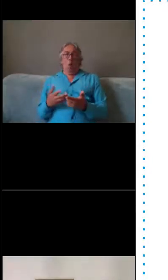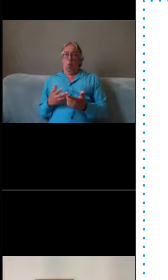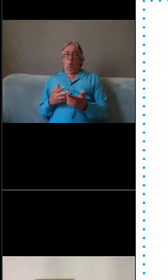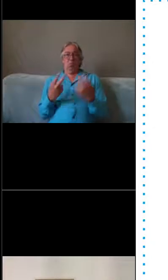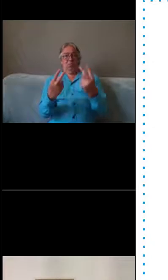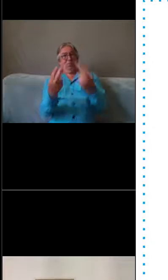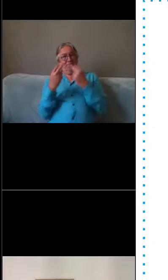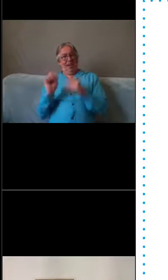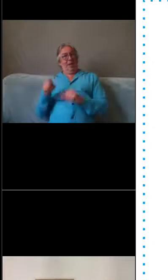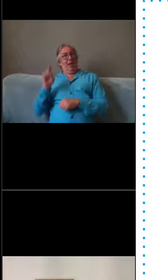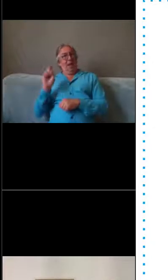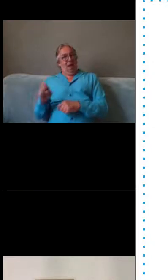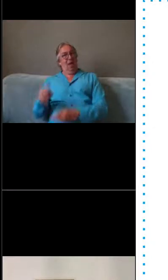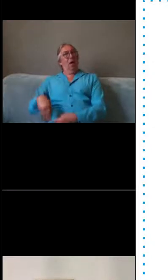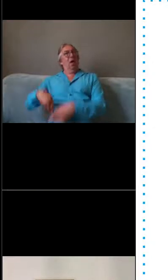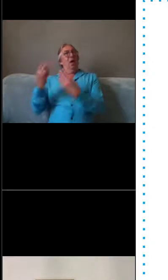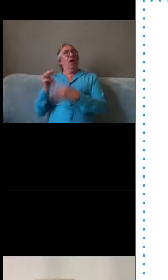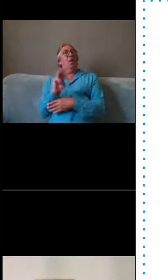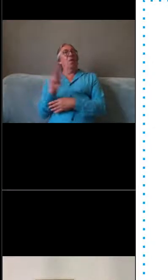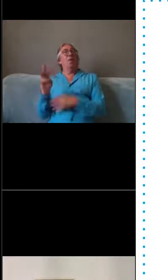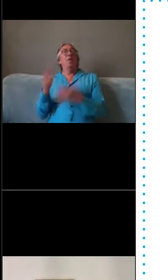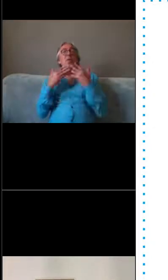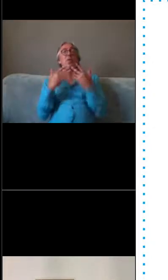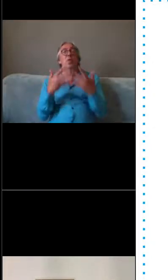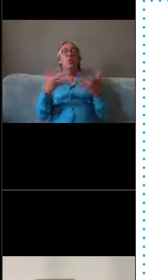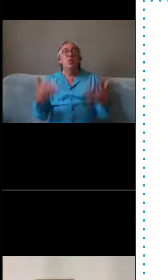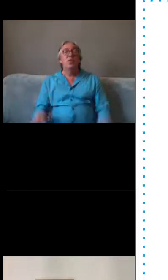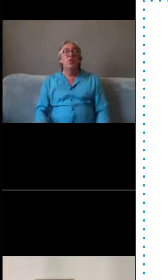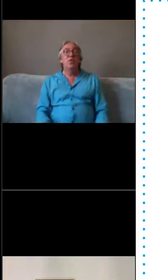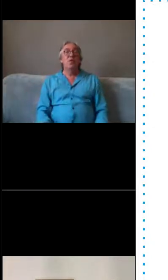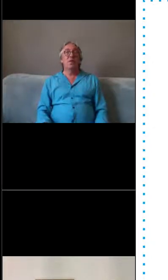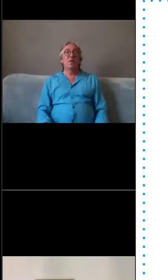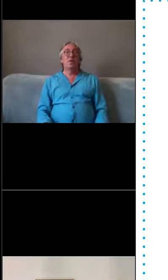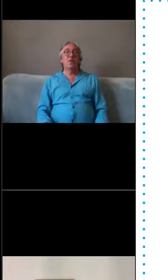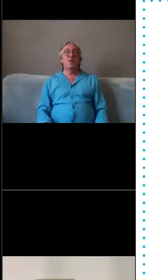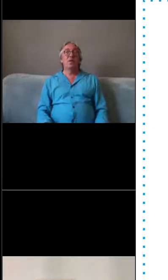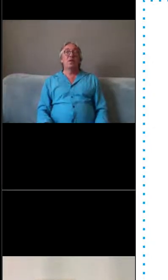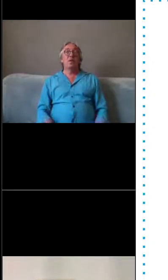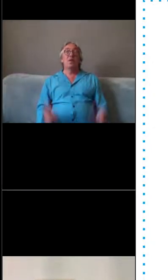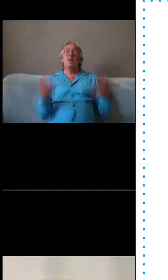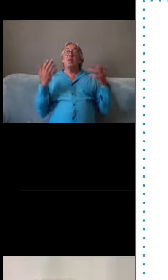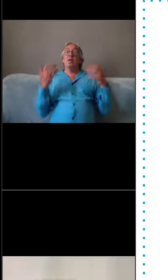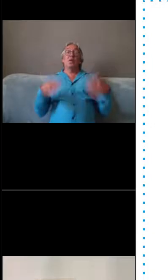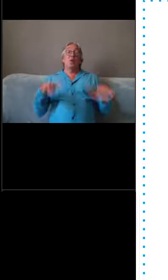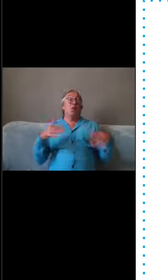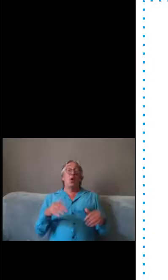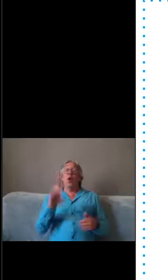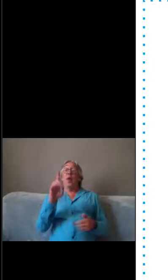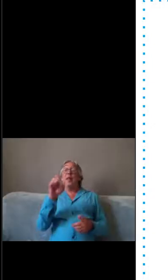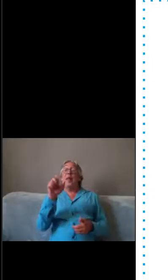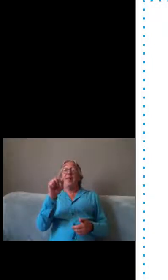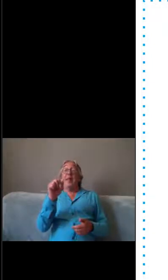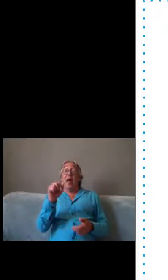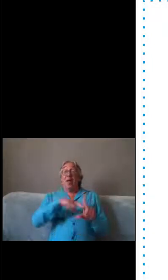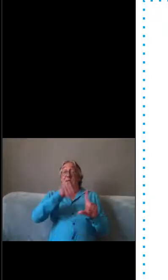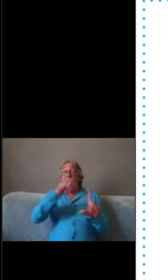in Flanders need to belong to underrepresented groups, so students with study grant, students with disabilities